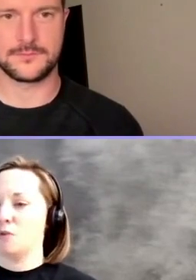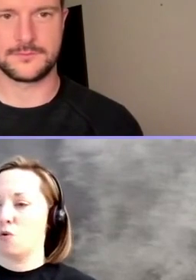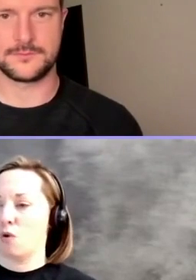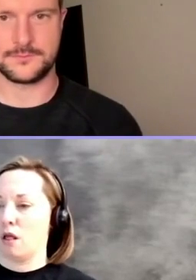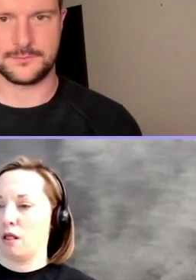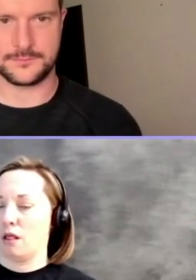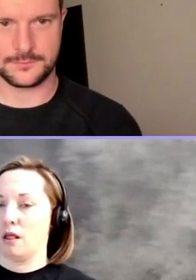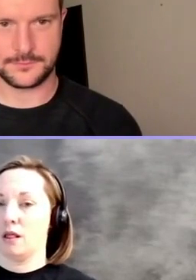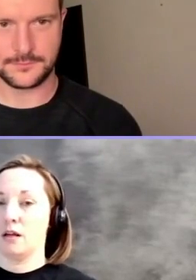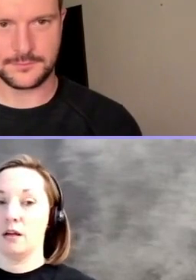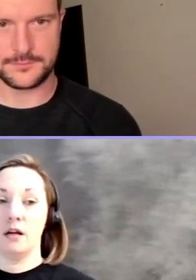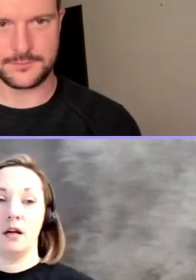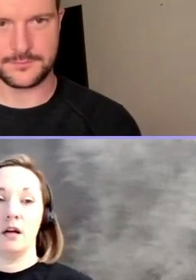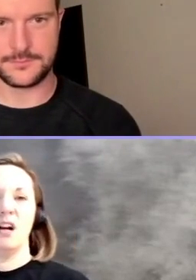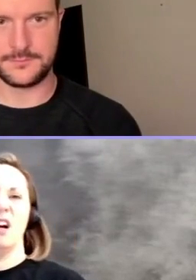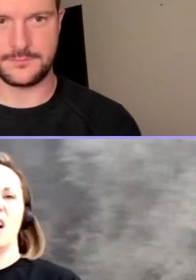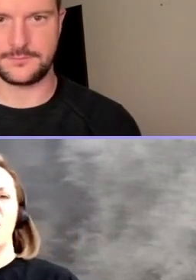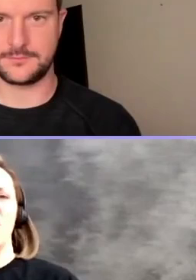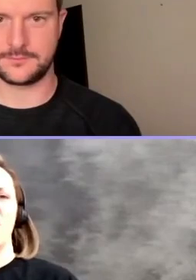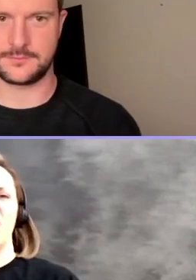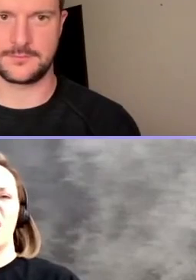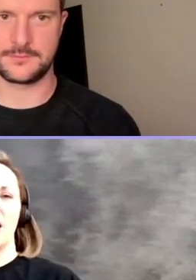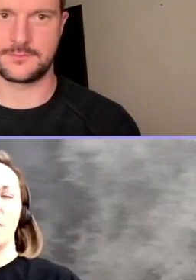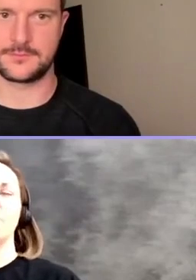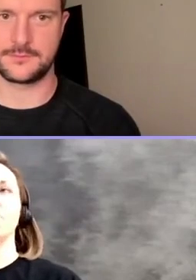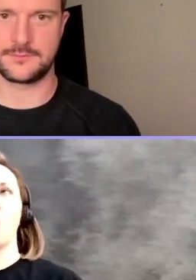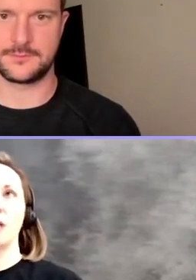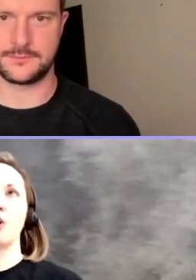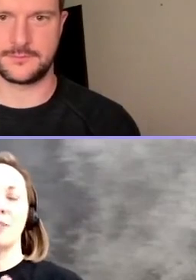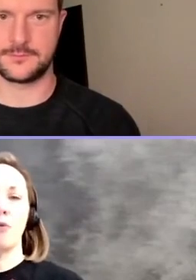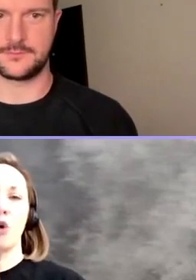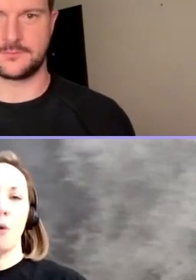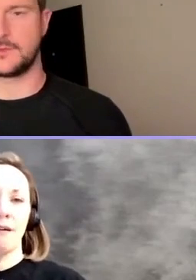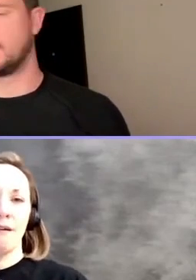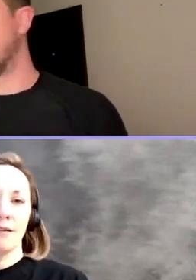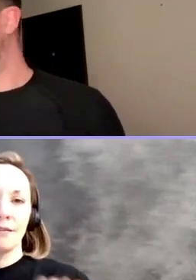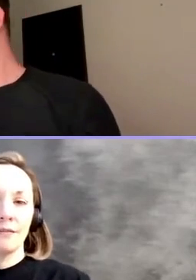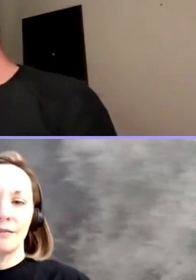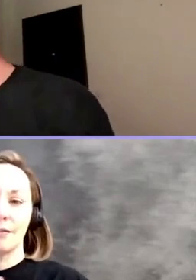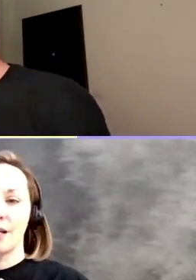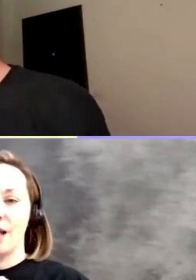much used to, which is a shortcut that activates a drop down menu that provides